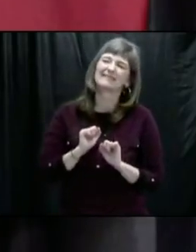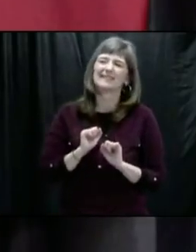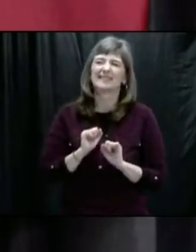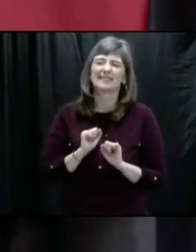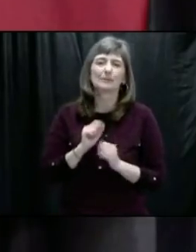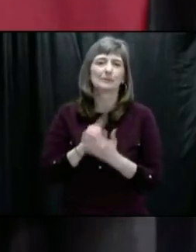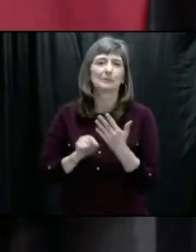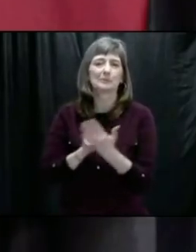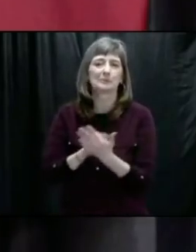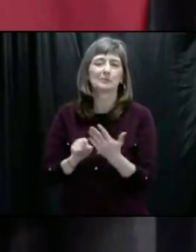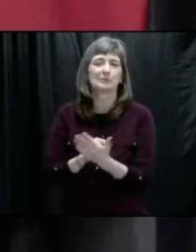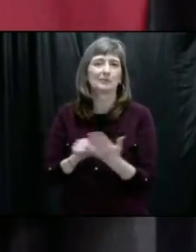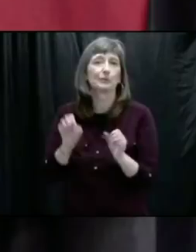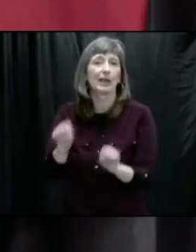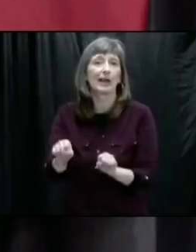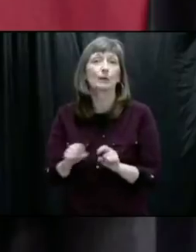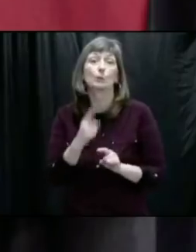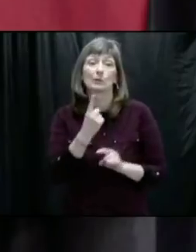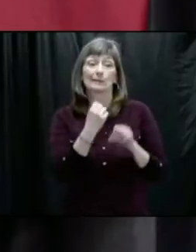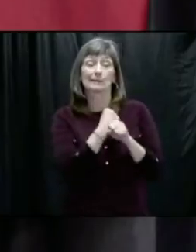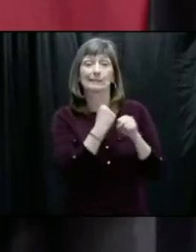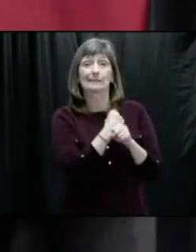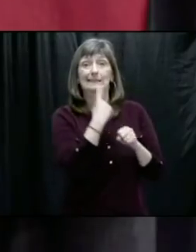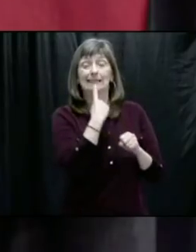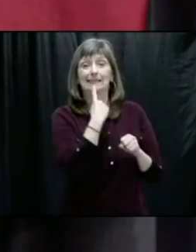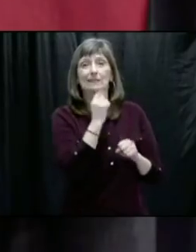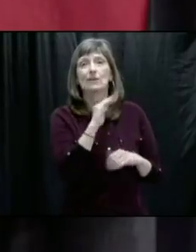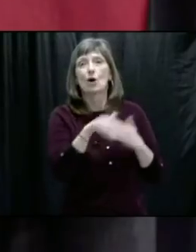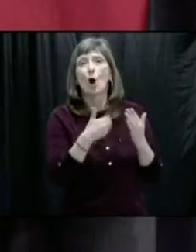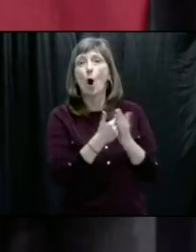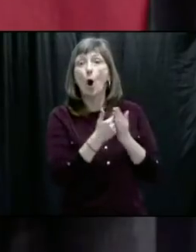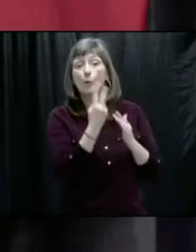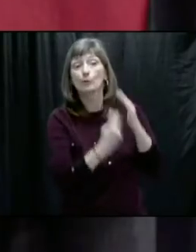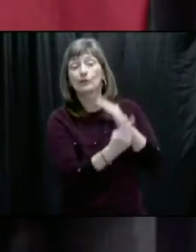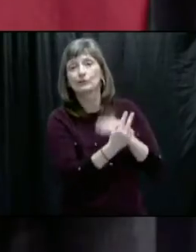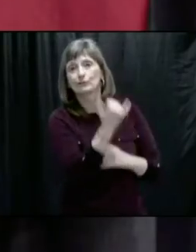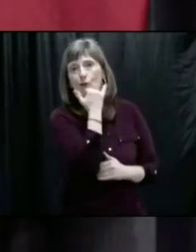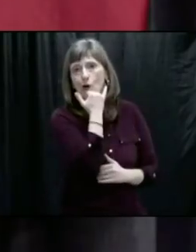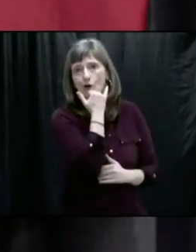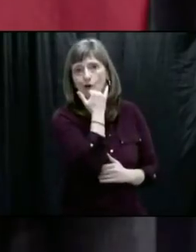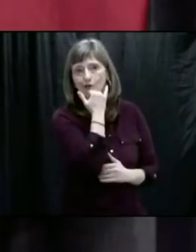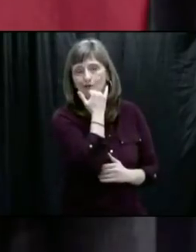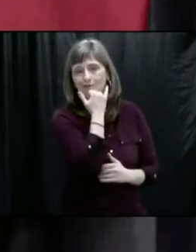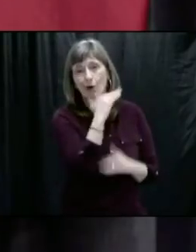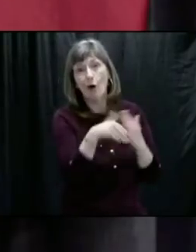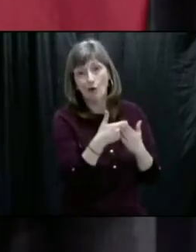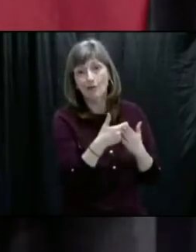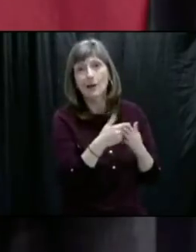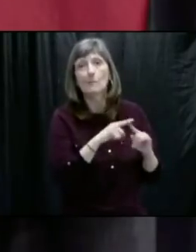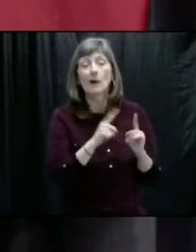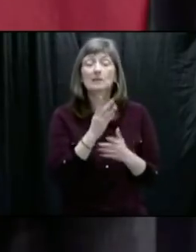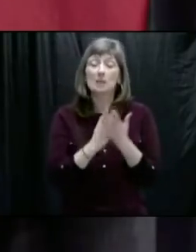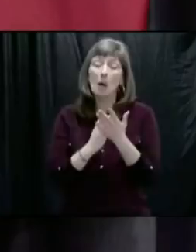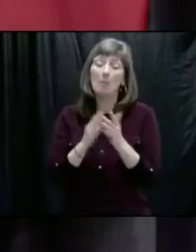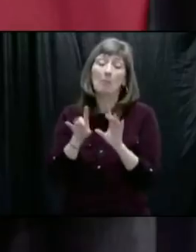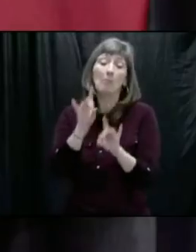PREDICT IN THE FUTURE. IT'S EASY TO POKE HOLES AND STATISTICIANS SAID, ALL MODELS ARE WRONG BUT SOME CAN BE